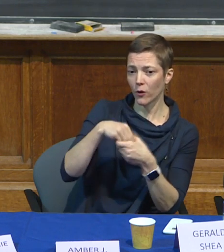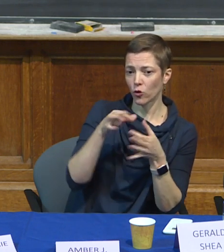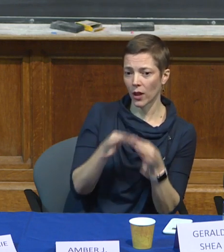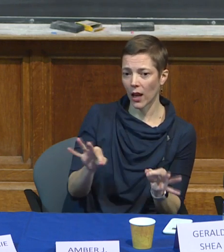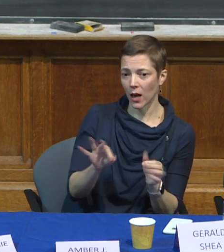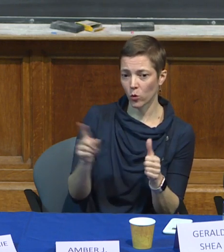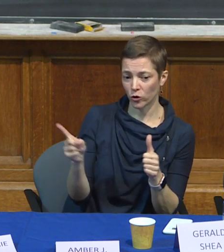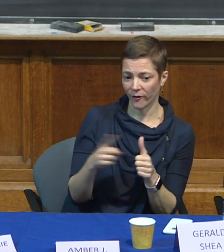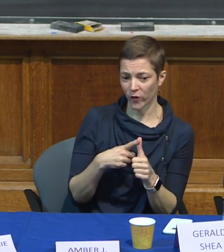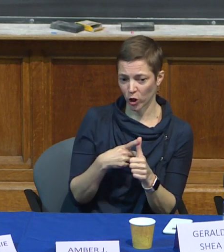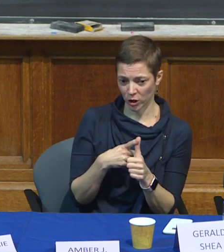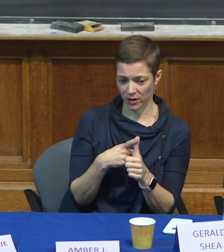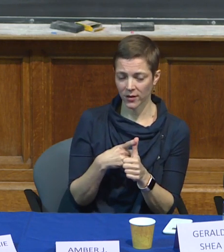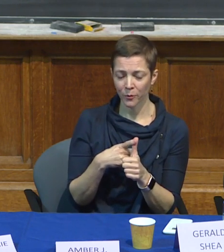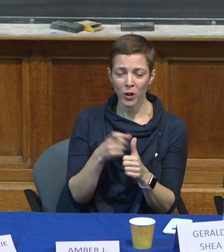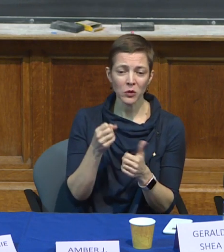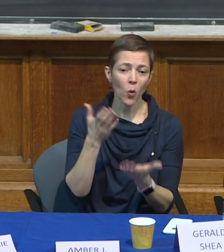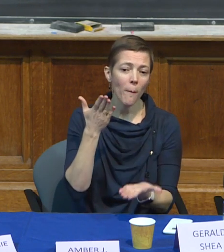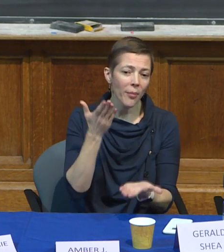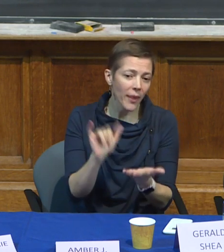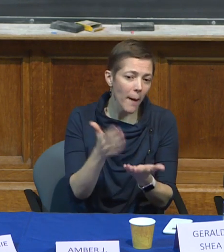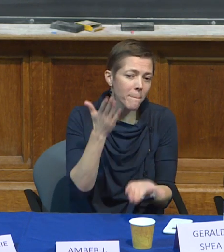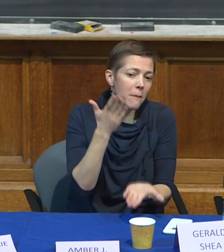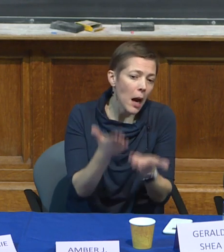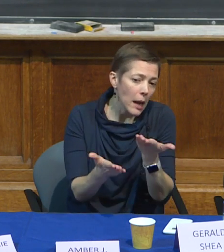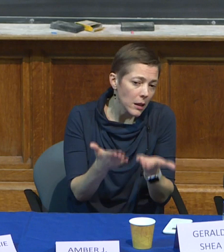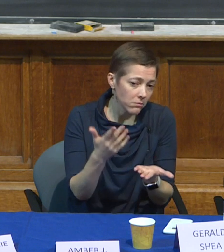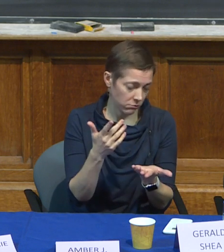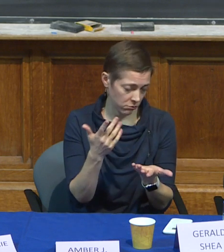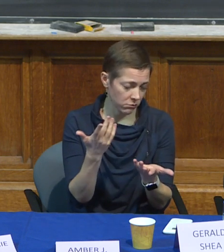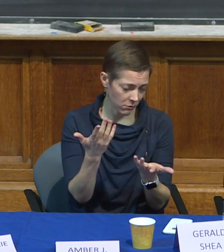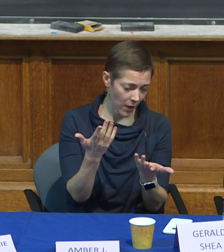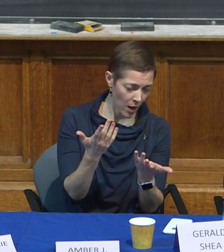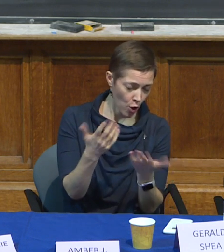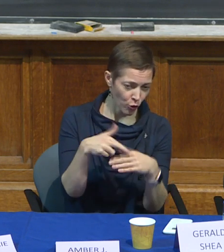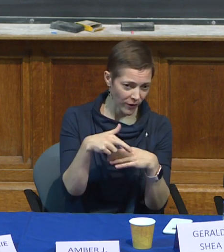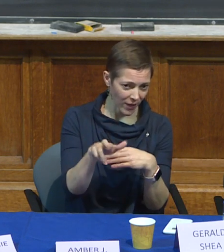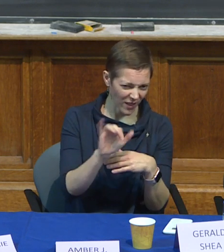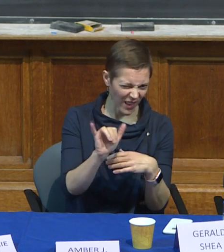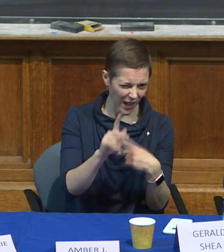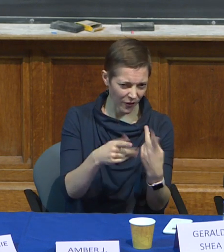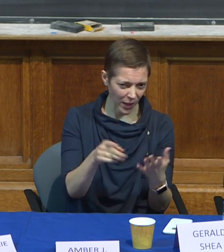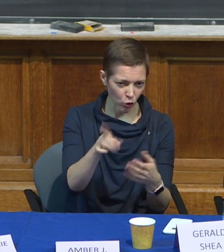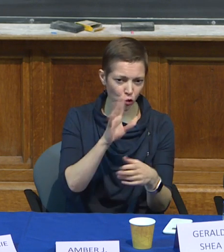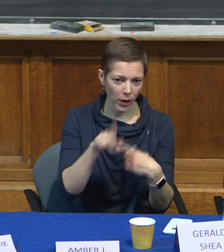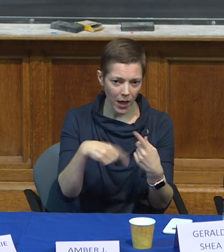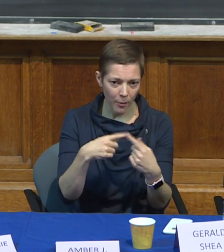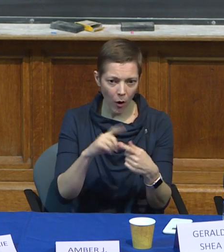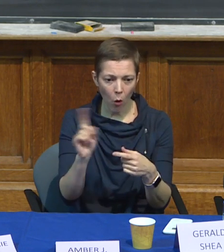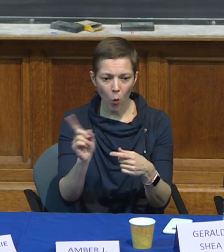that uses certain skills to incorporate into the development of the language in the first place